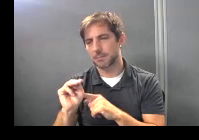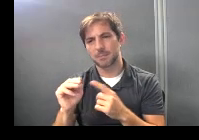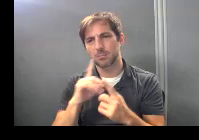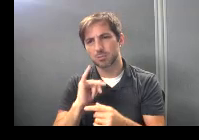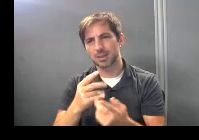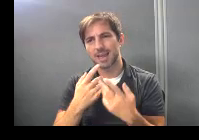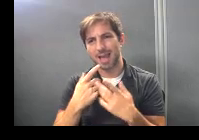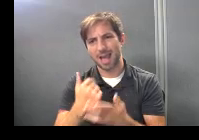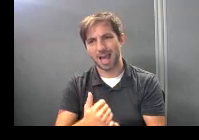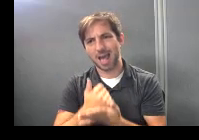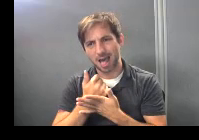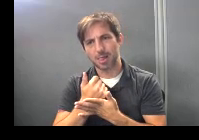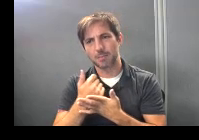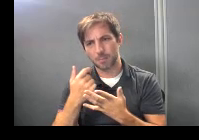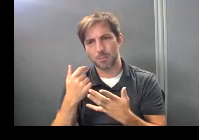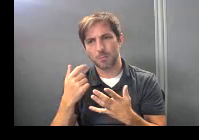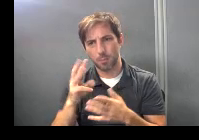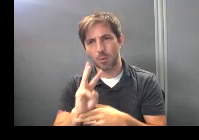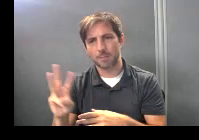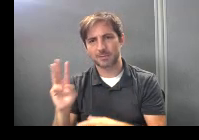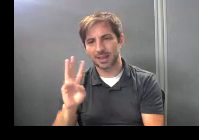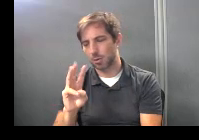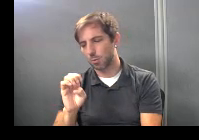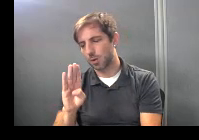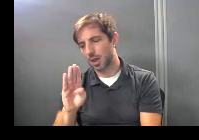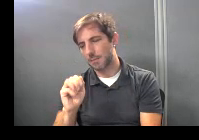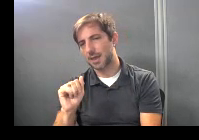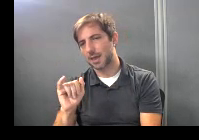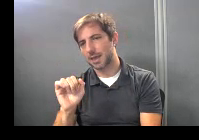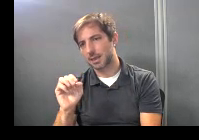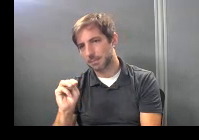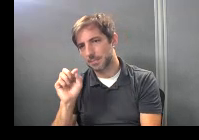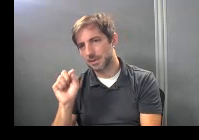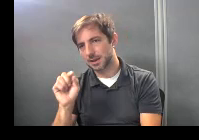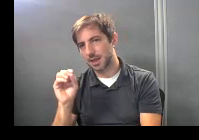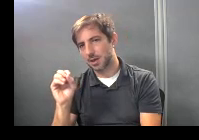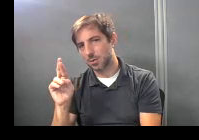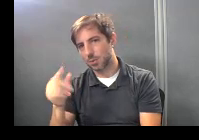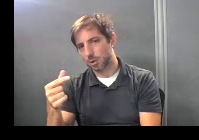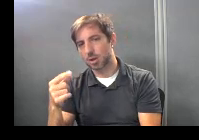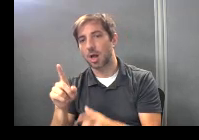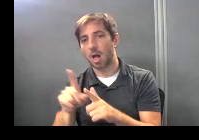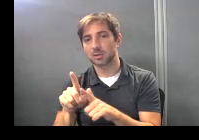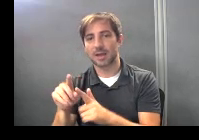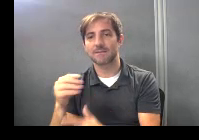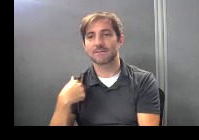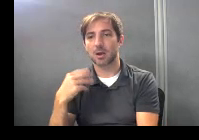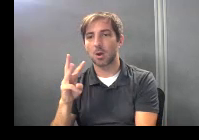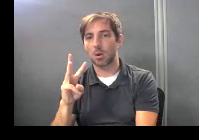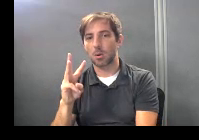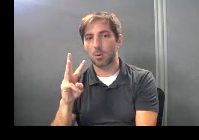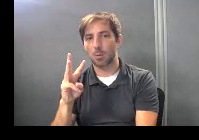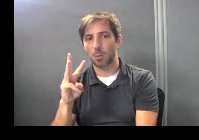IT'S WEB AIM.ORG. THERE IS ALSO A WAVE ACCESSIBILITY TOOL.